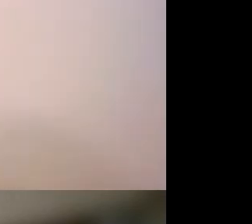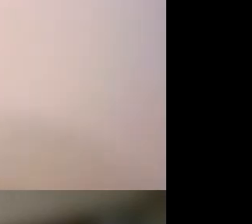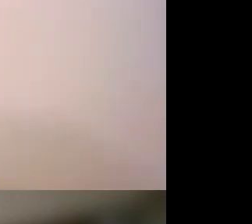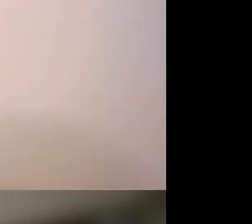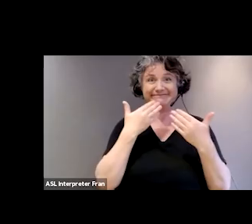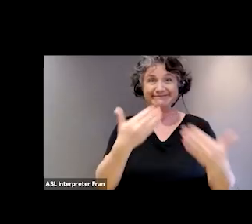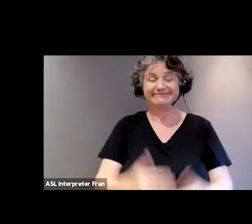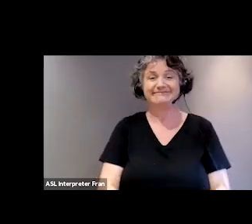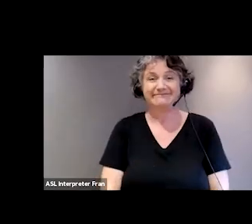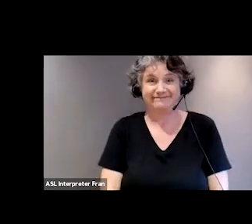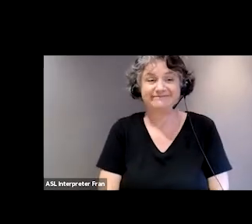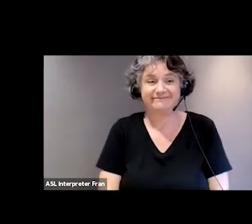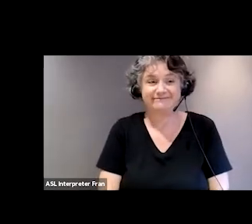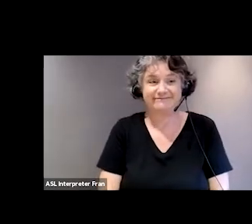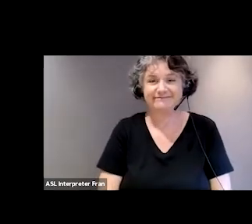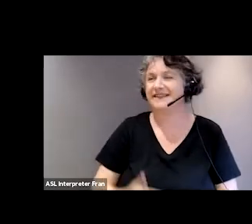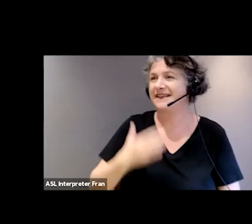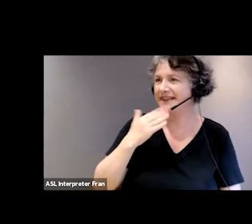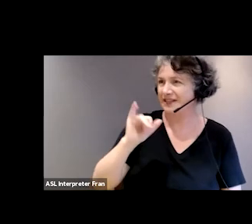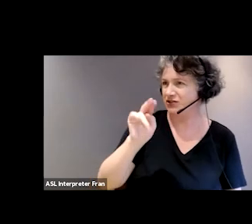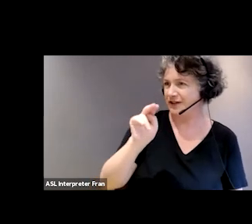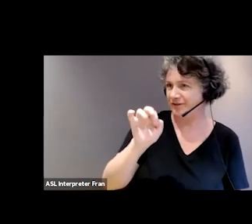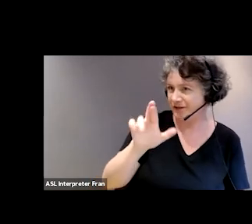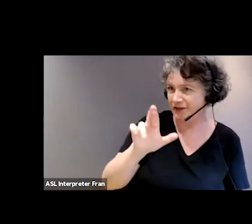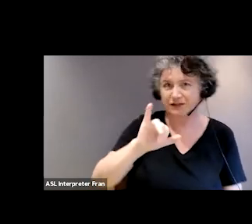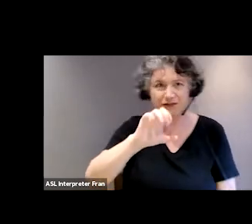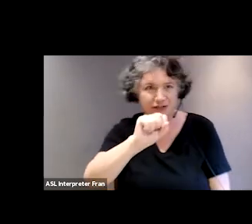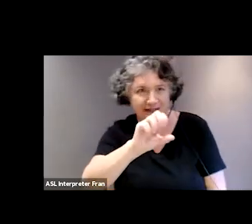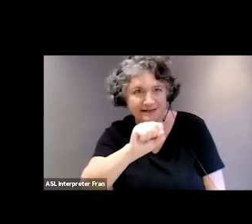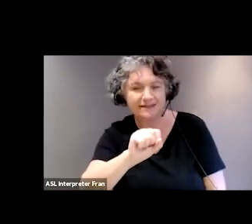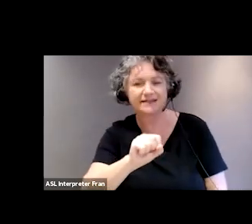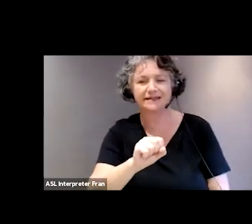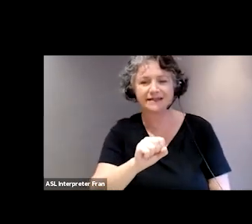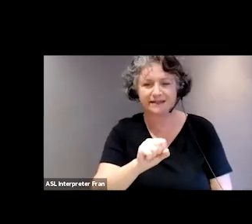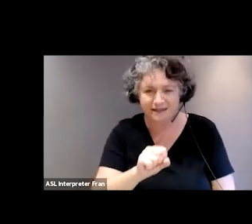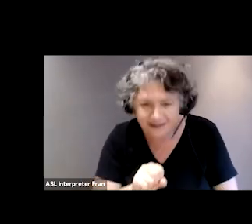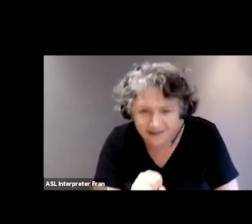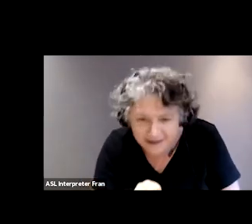follow us on Instagram or twitter at TO public health, again there is our website there, and these resources are shared in the resource sheet. We hope they can be beneficial